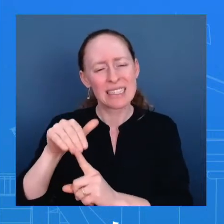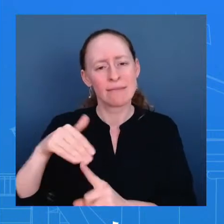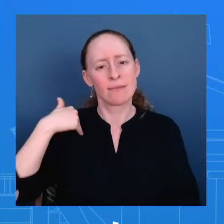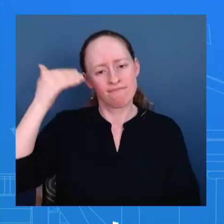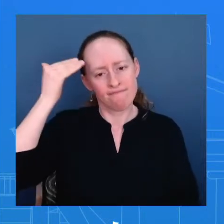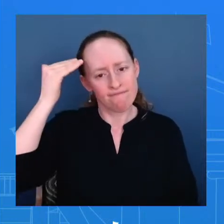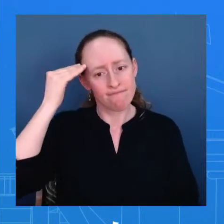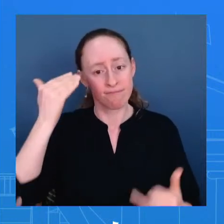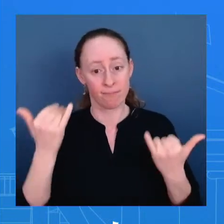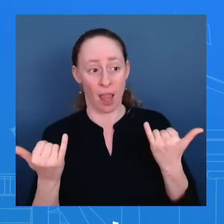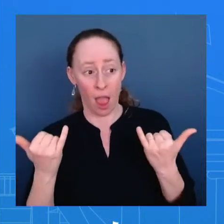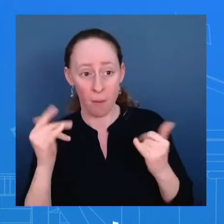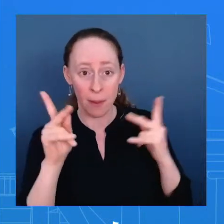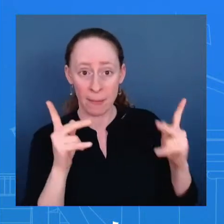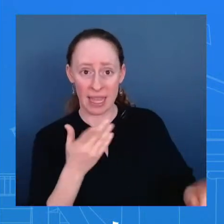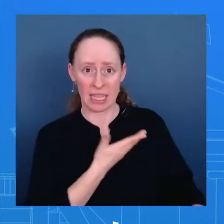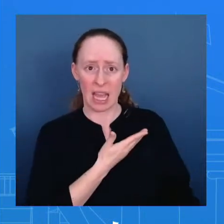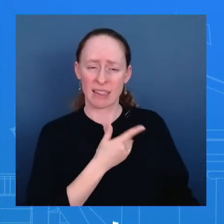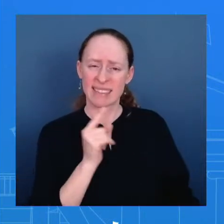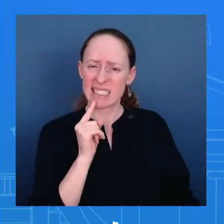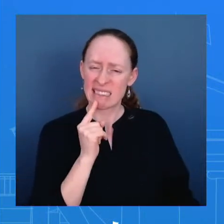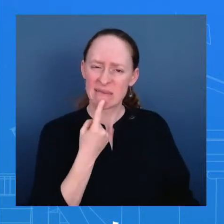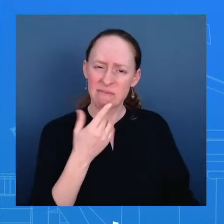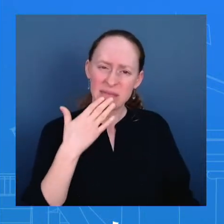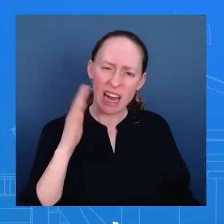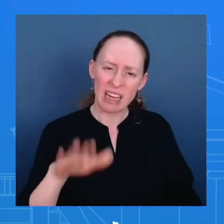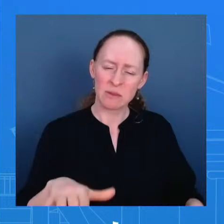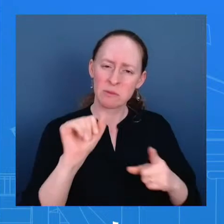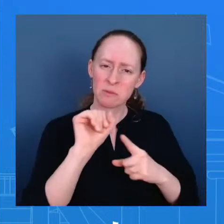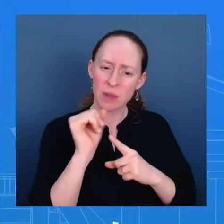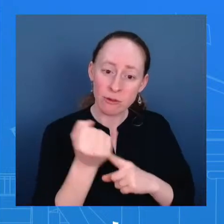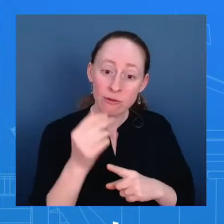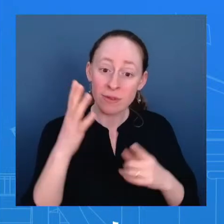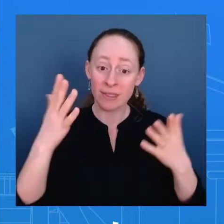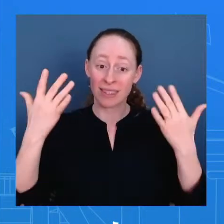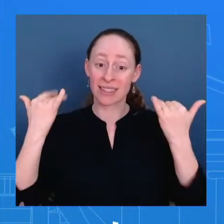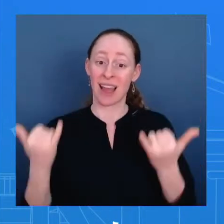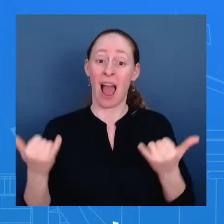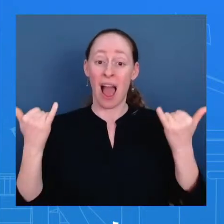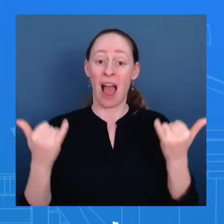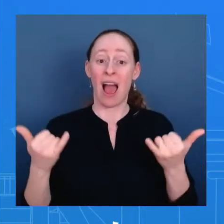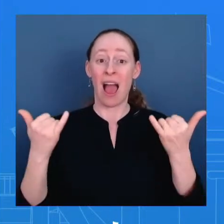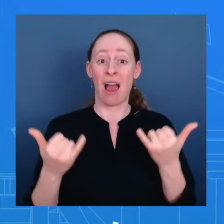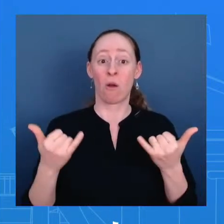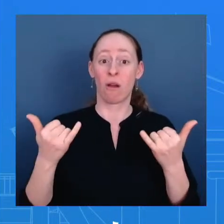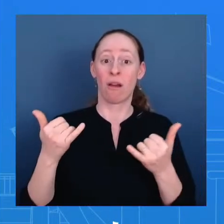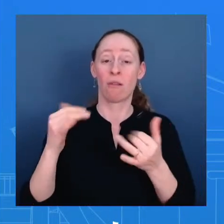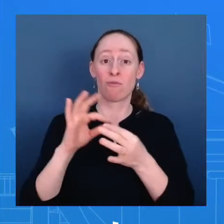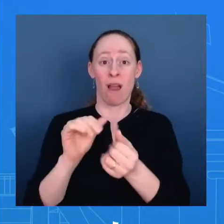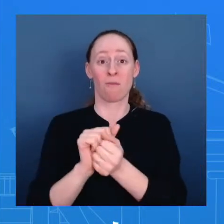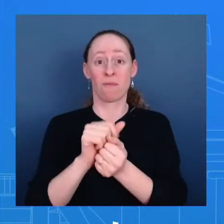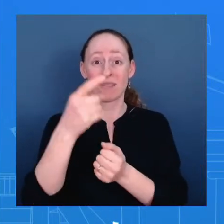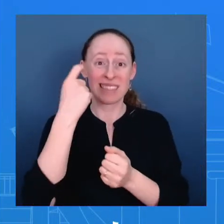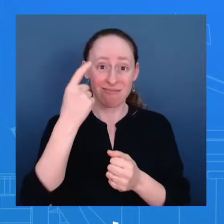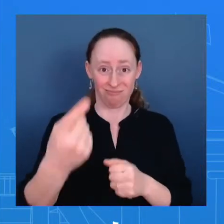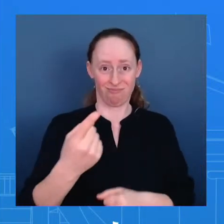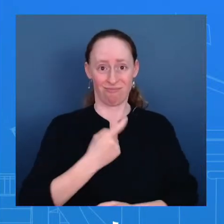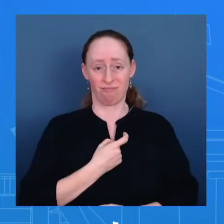However -- however, with saying all of that, we remain concerned about ongoing limited operations at the Rafah boarding [border] crossing